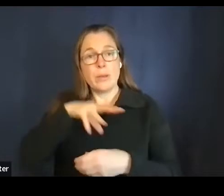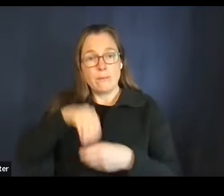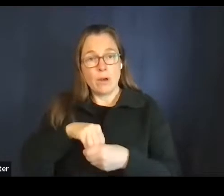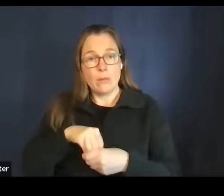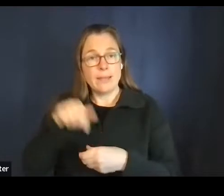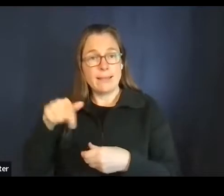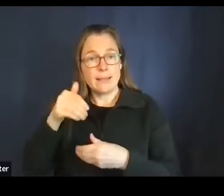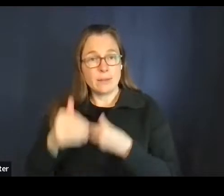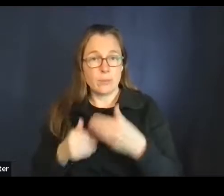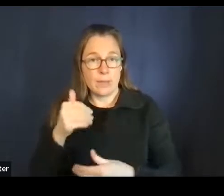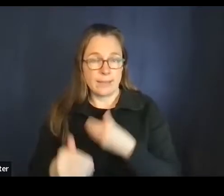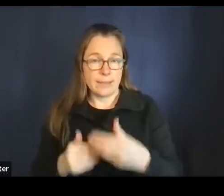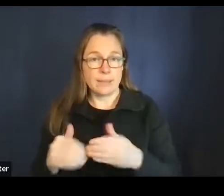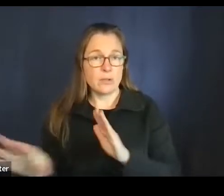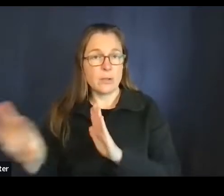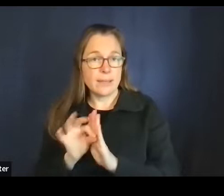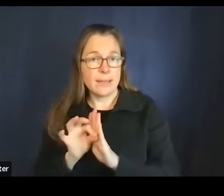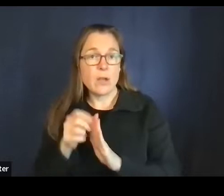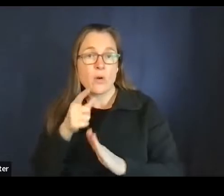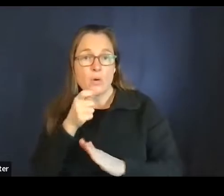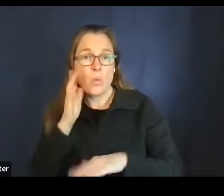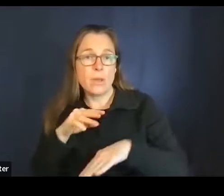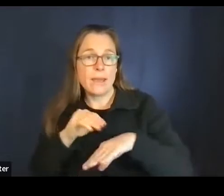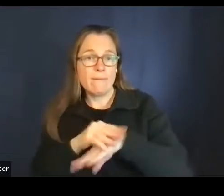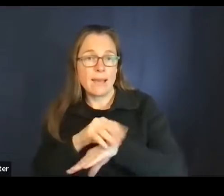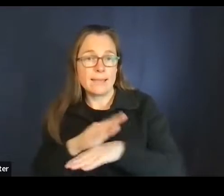in selecting who is advising the city and our transition work.